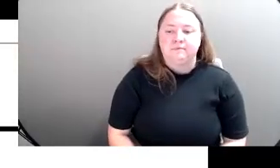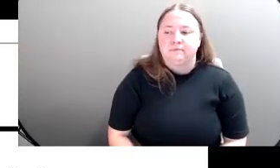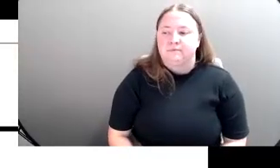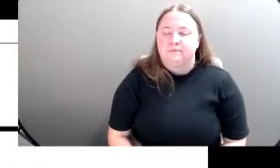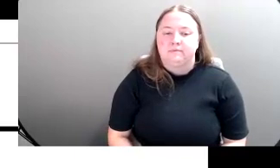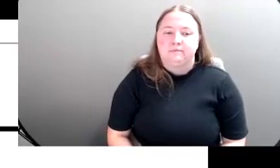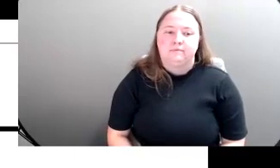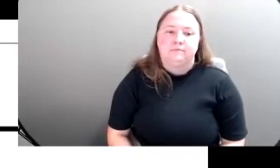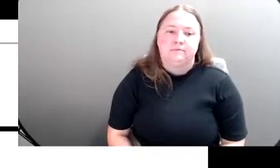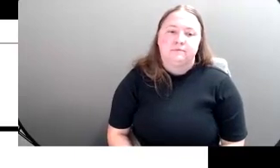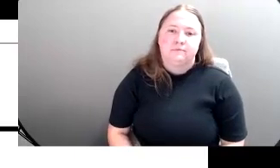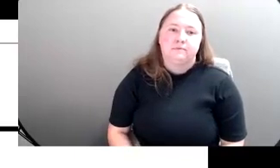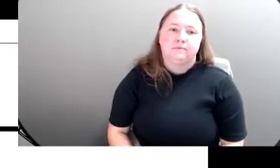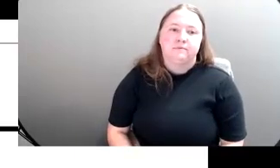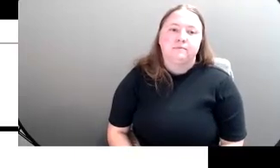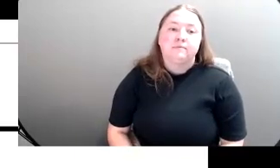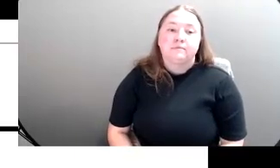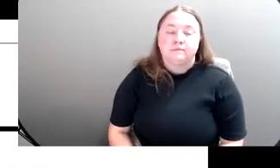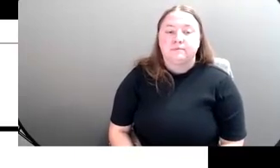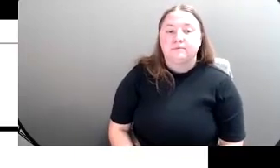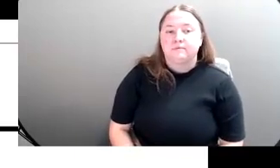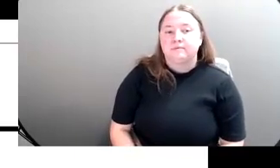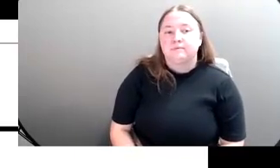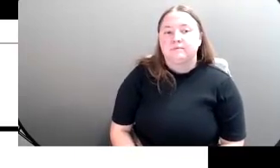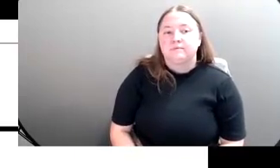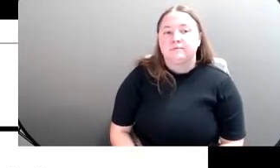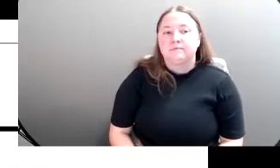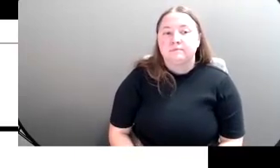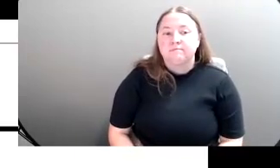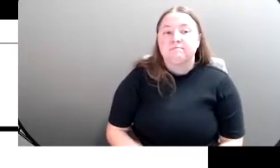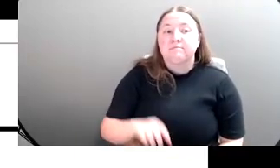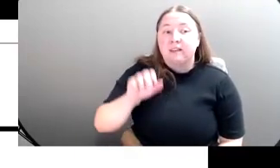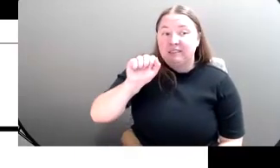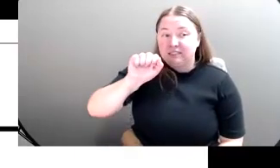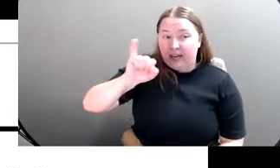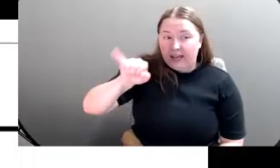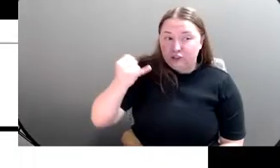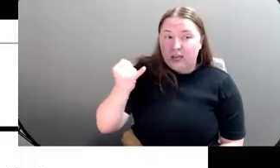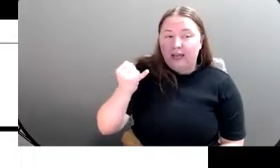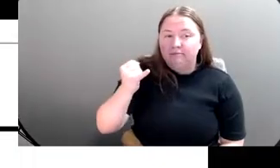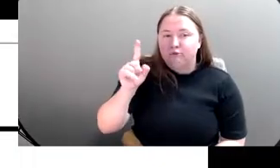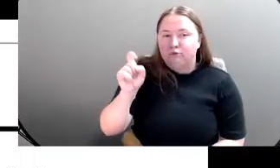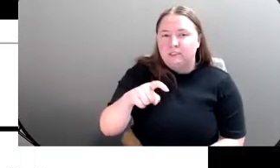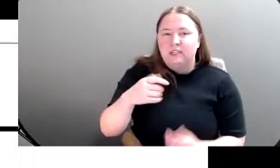Regular and substantive feedback. So, yeah. So, AJ having, a section in your syllabus,